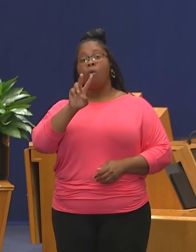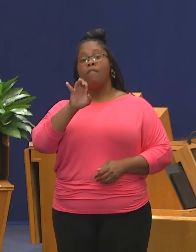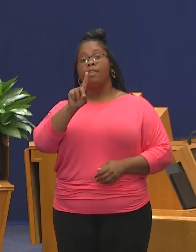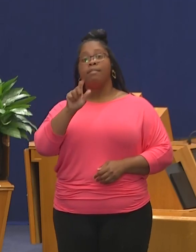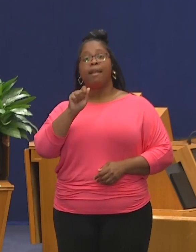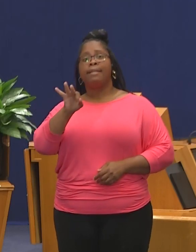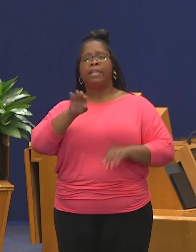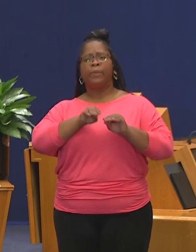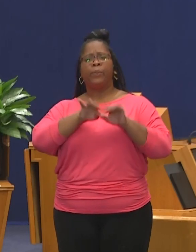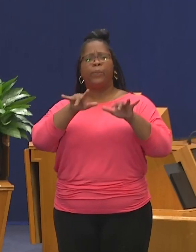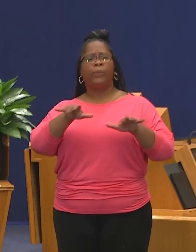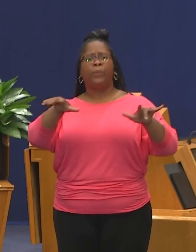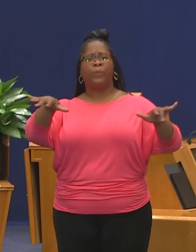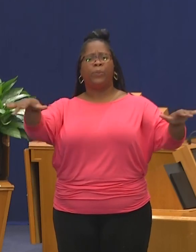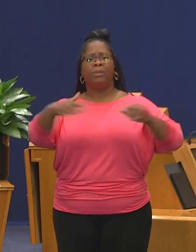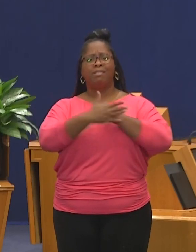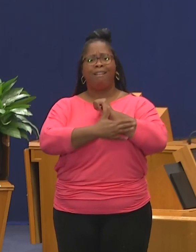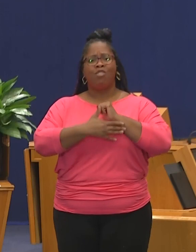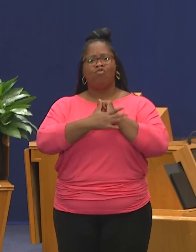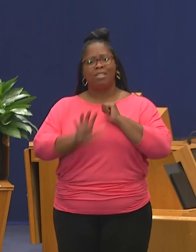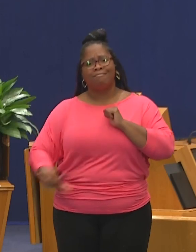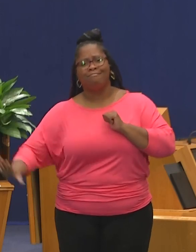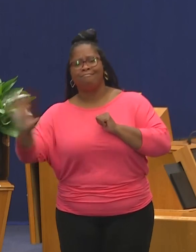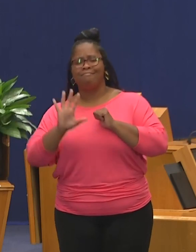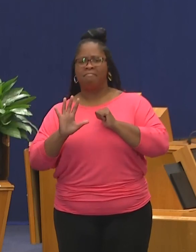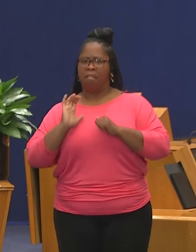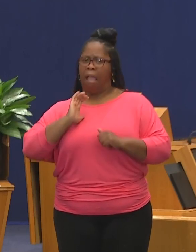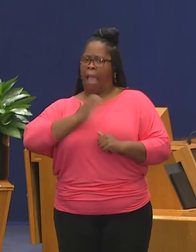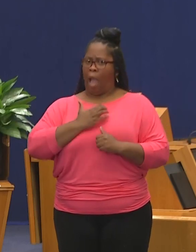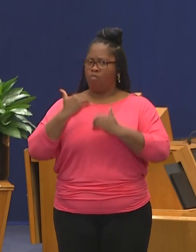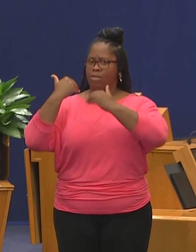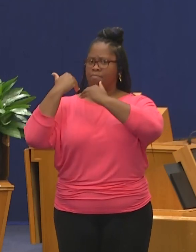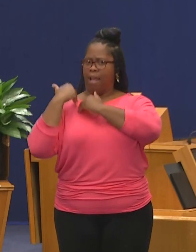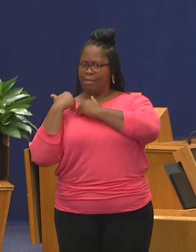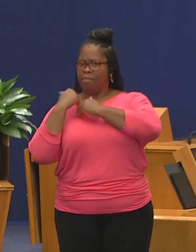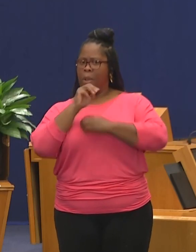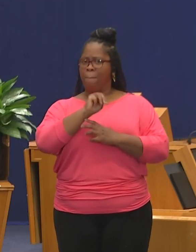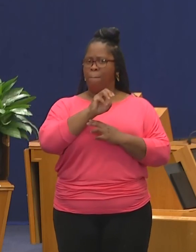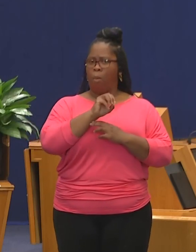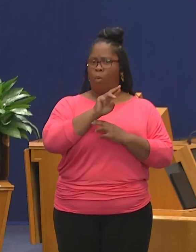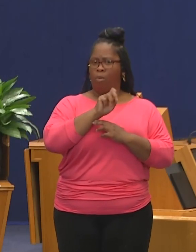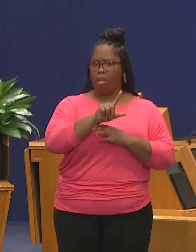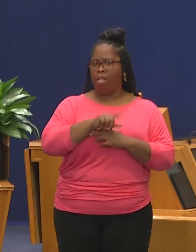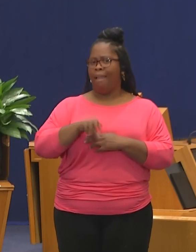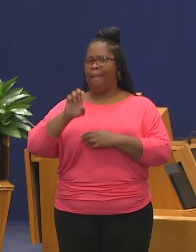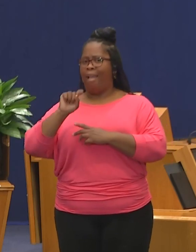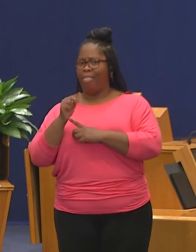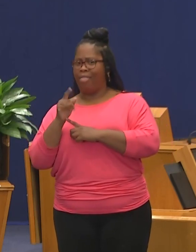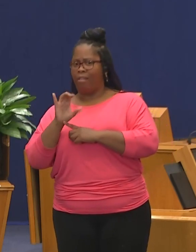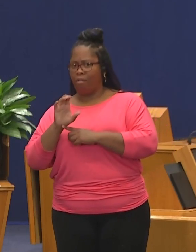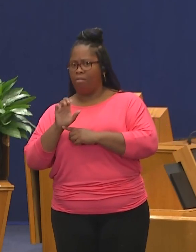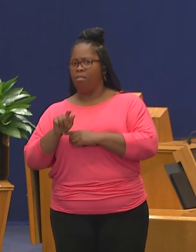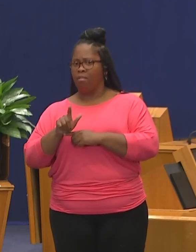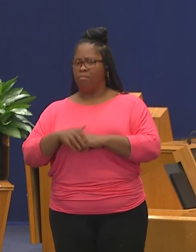AS COVID-19 CONTINUES TO SPREAD THROUGHOUT THE COUNTRY, WE HAVE A MORAL AND ETHICAL